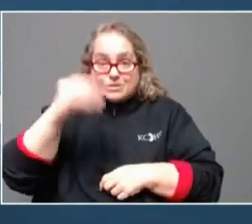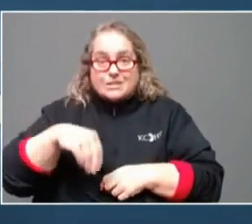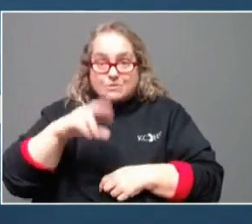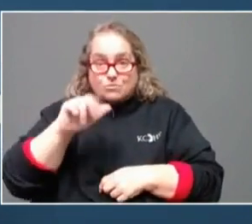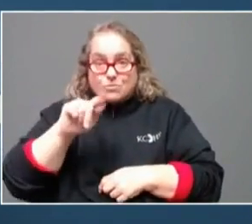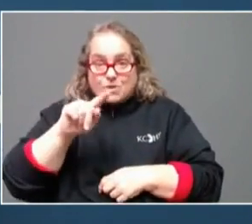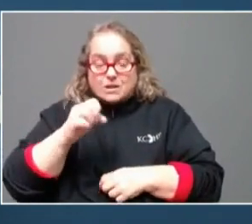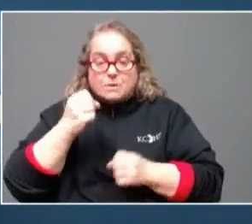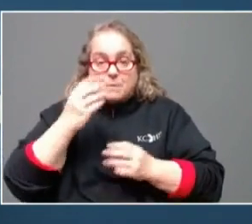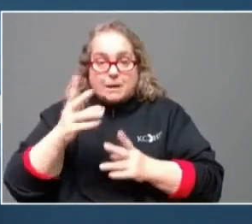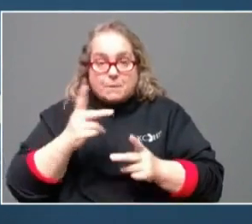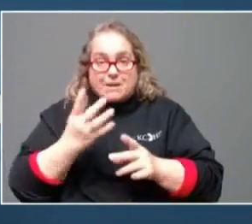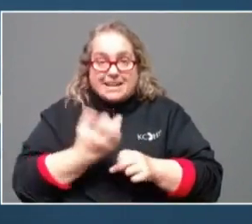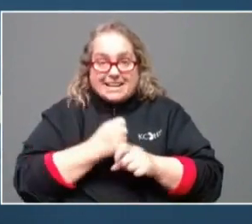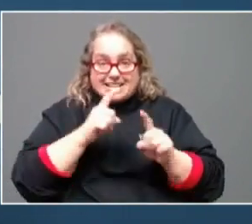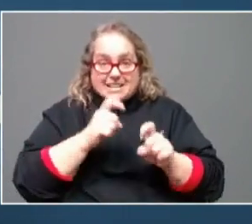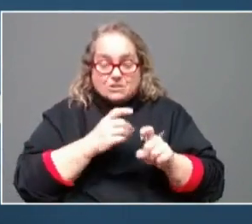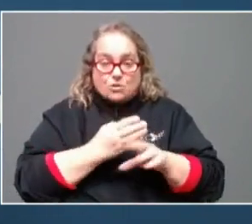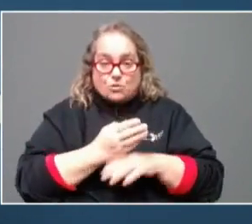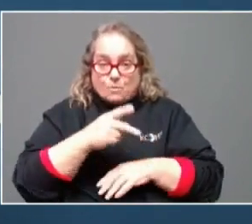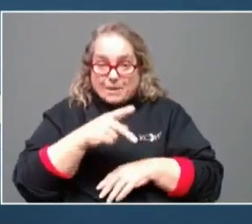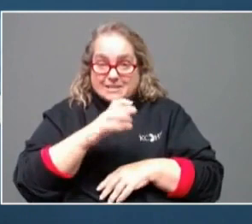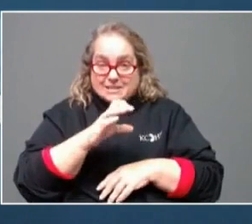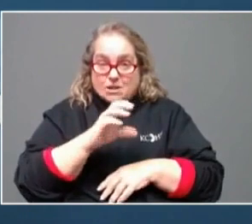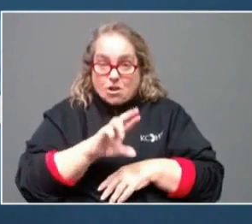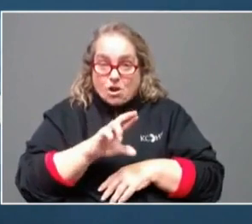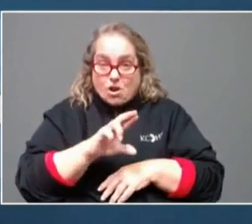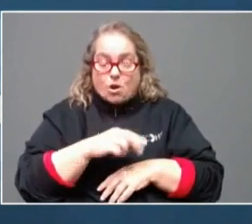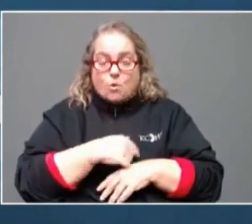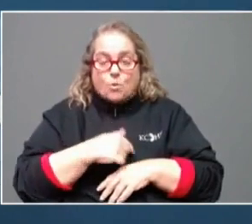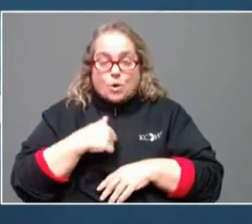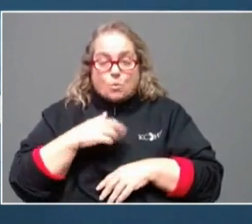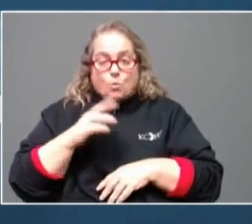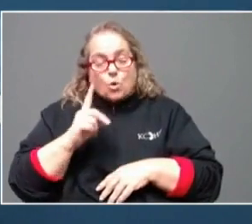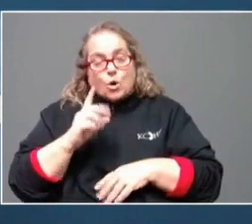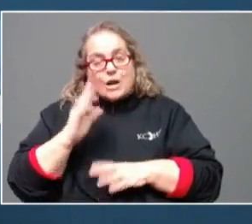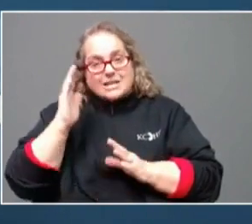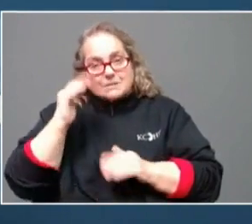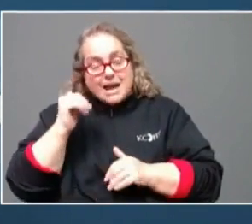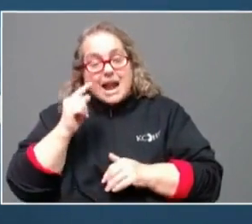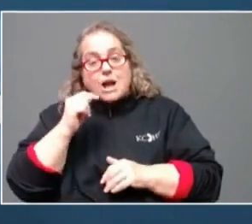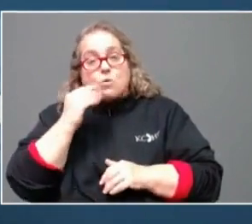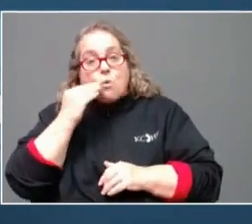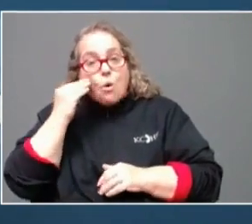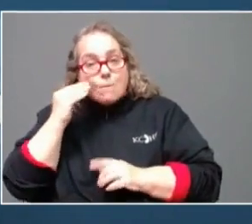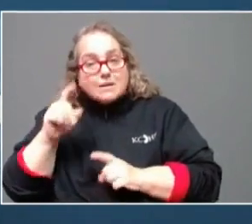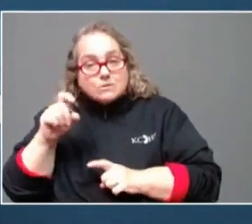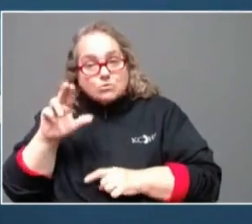just through pcr that we would expect the at home testing rate to be at or